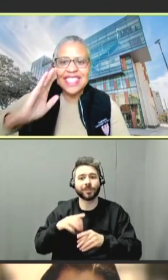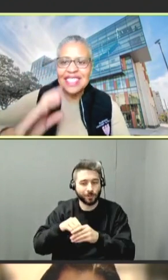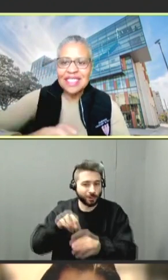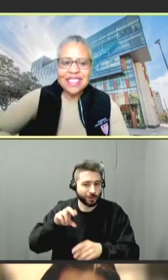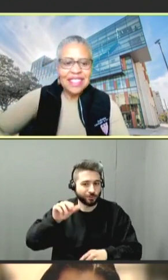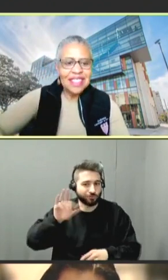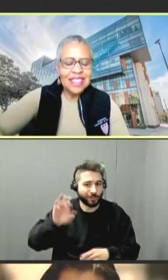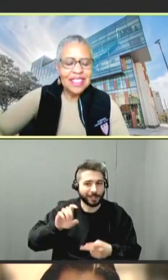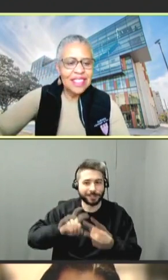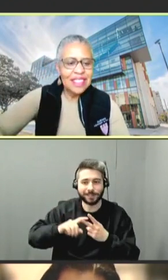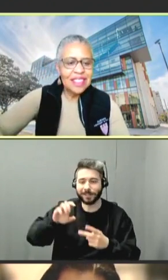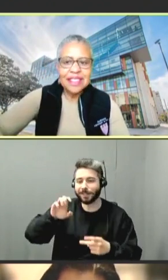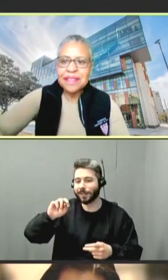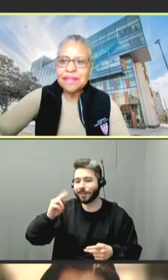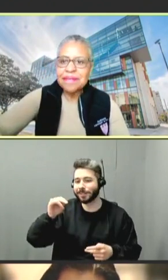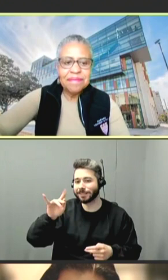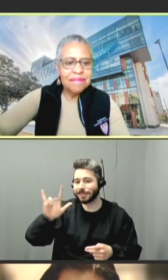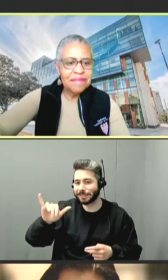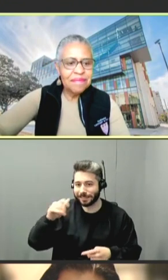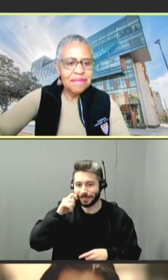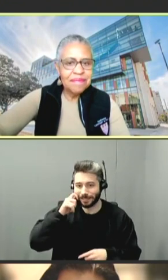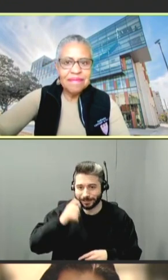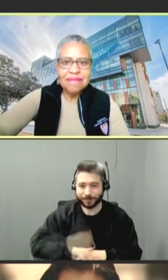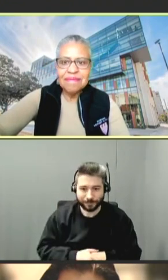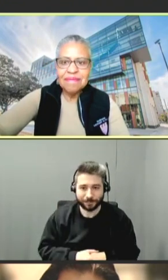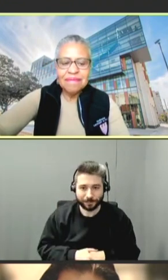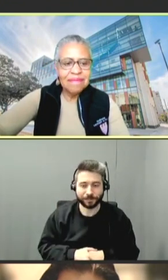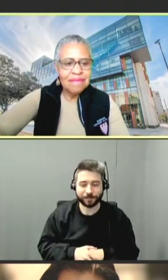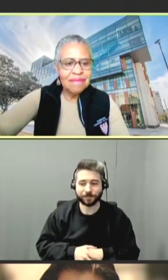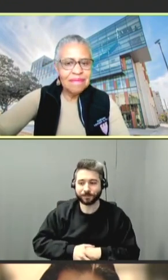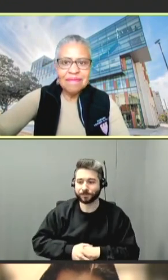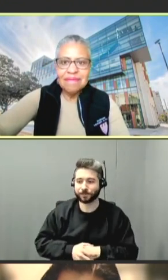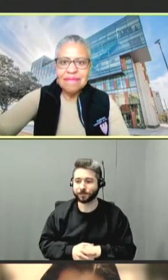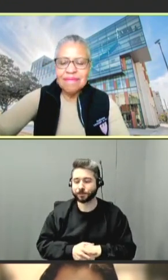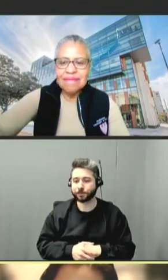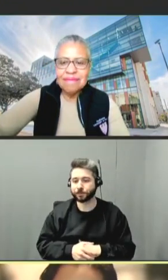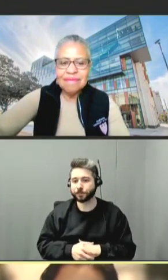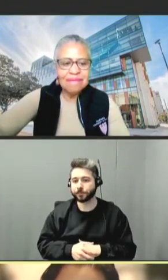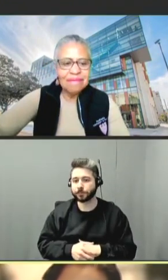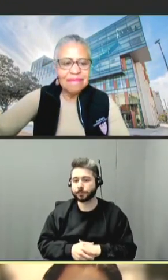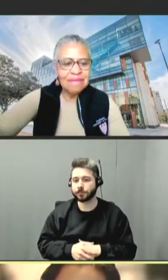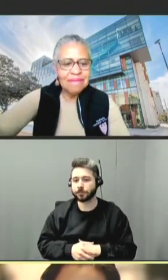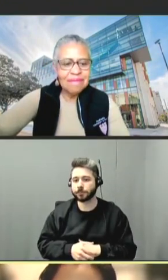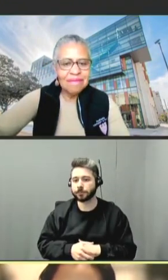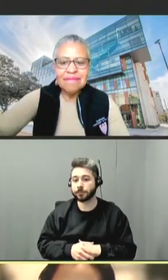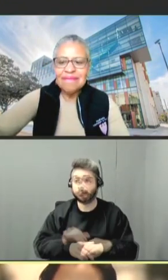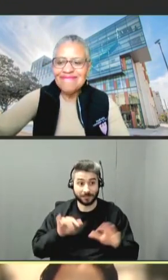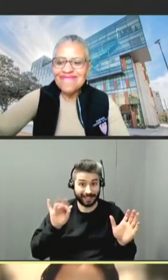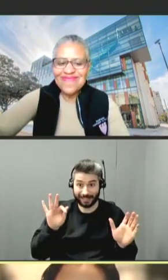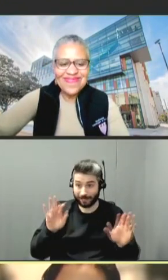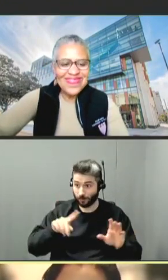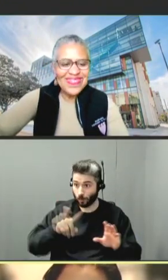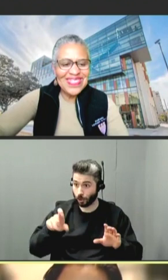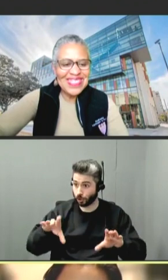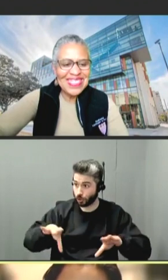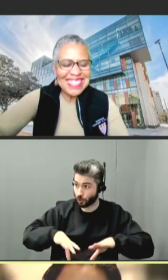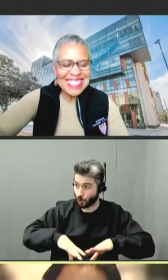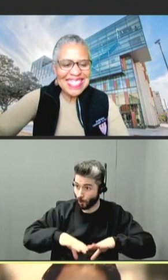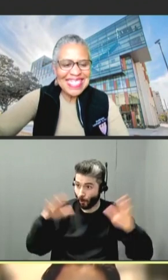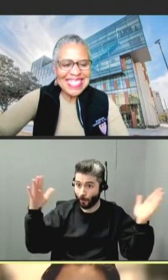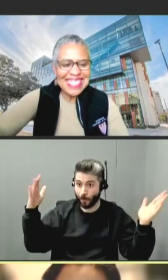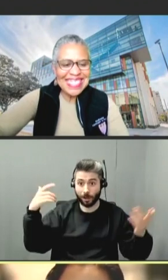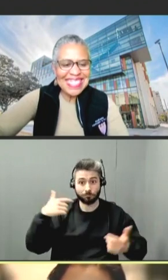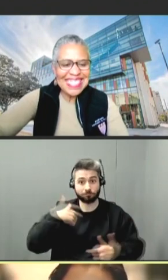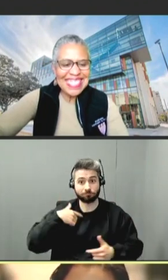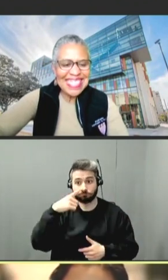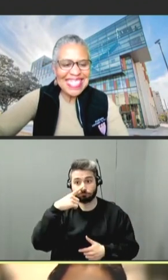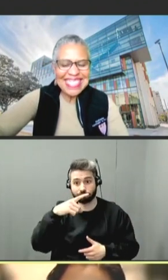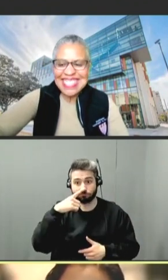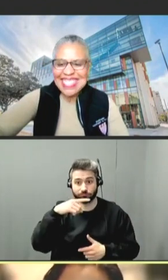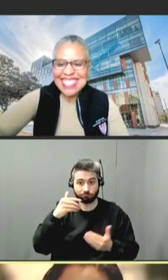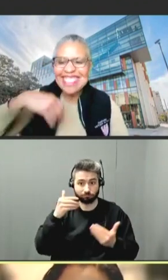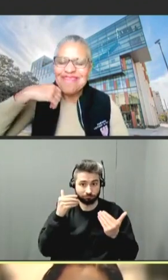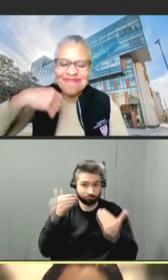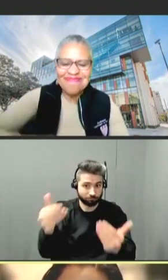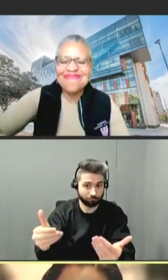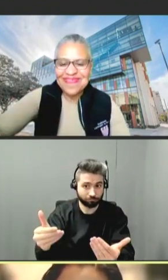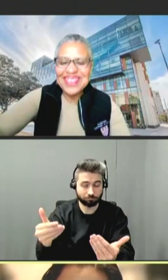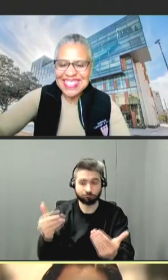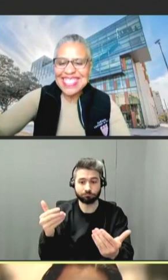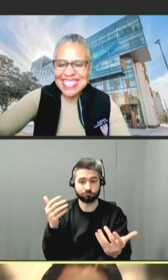Christina Graham: If that question's open for anyone to answer, I'd love to jump in, and perhaps